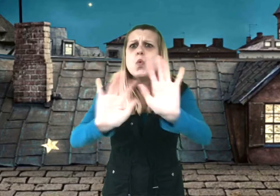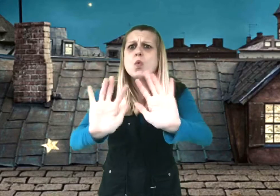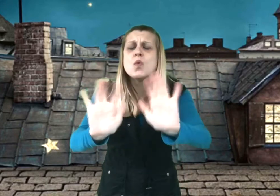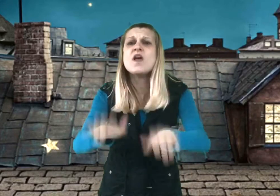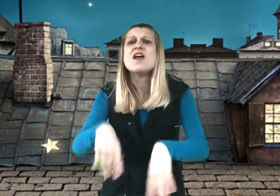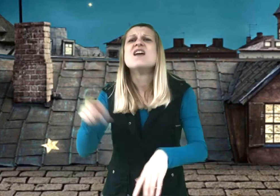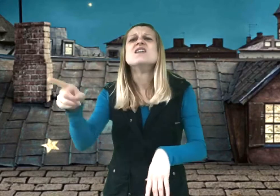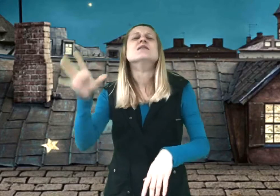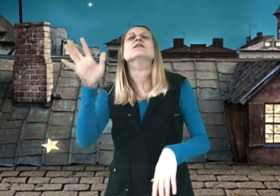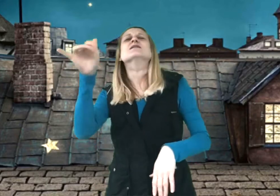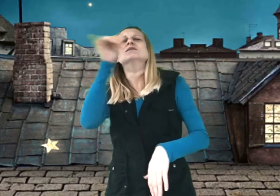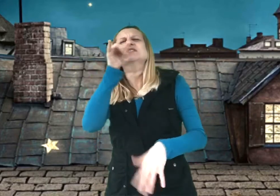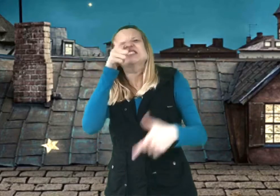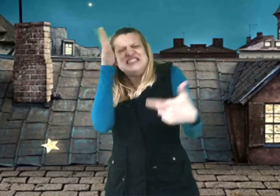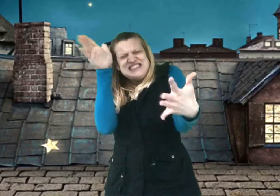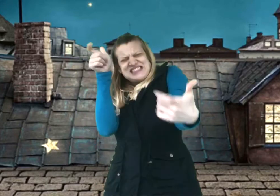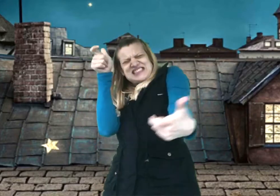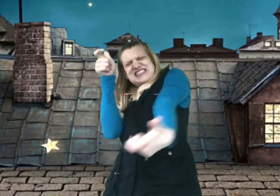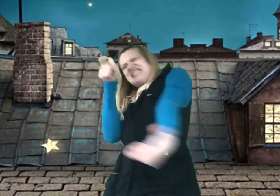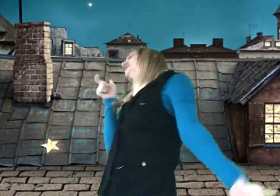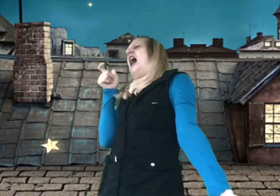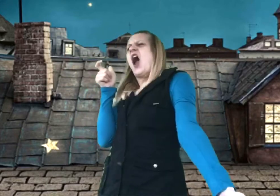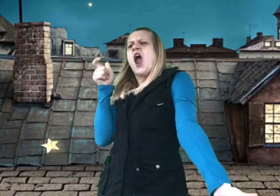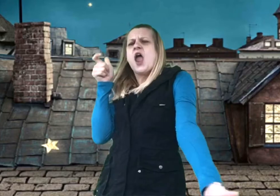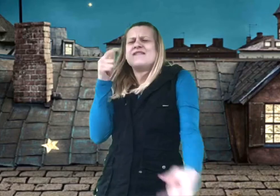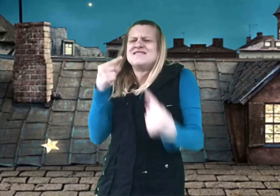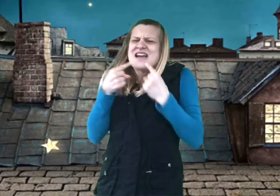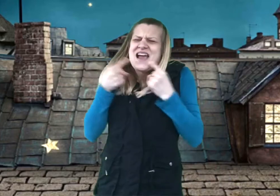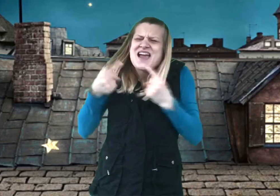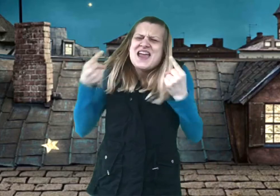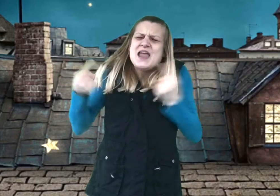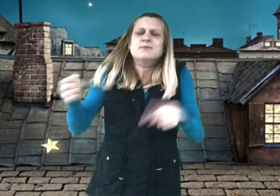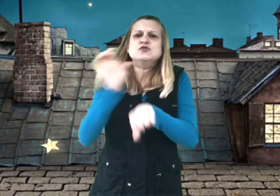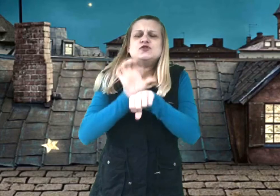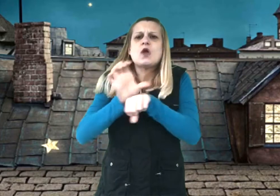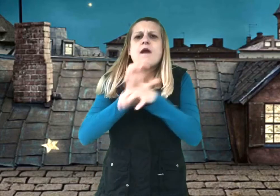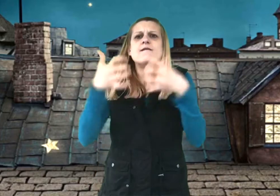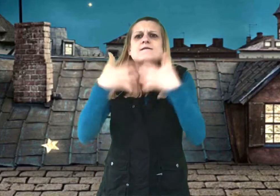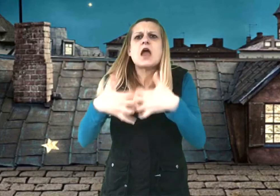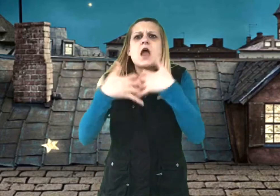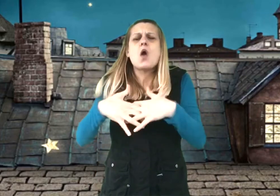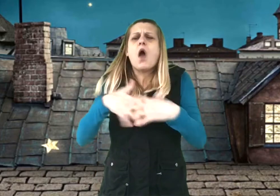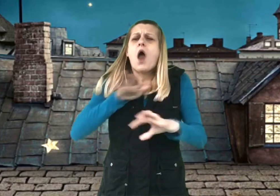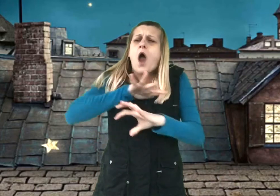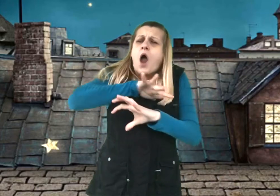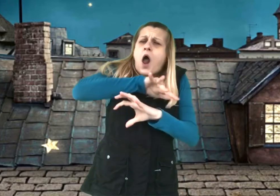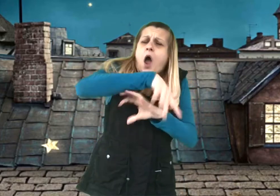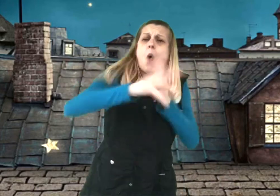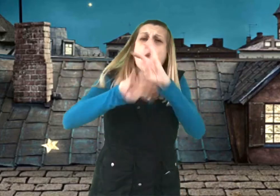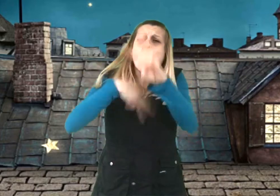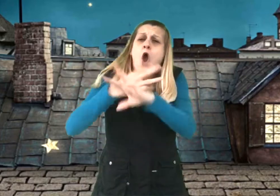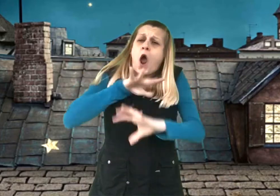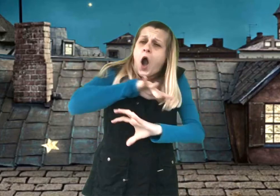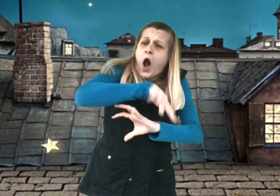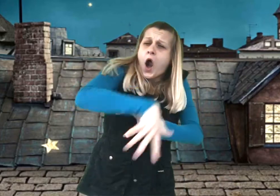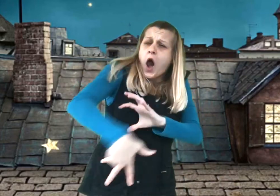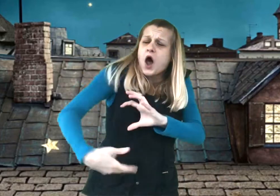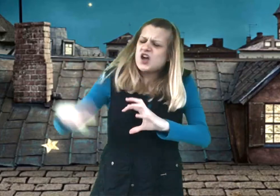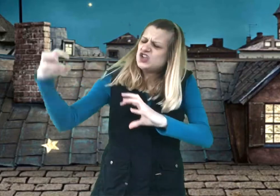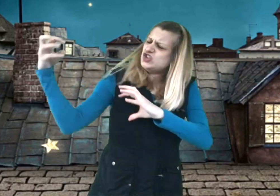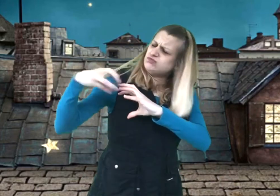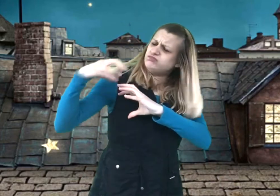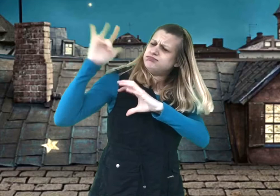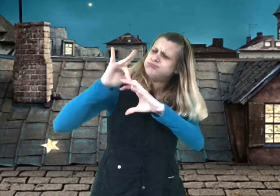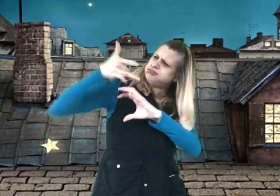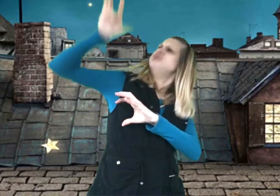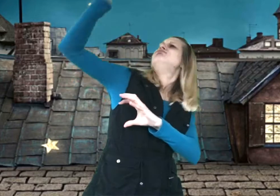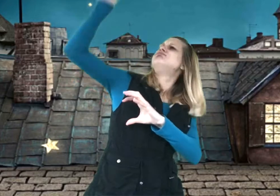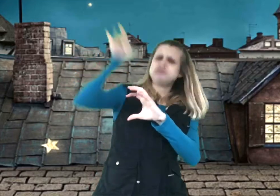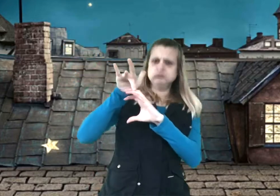It was the largest and most famous in the whole world!